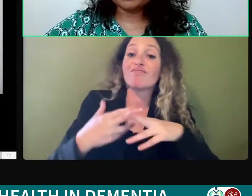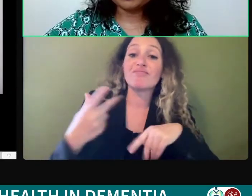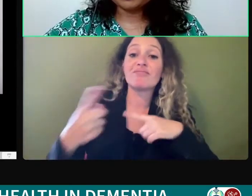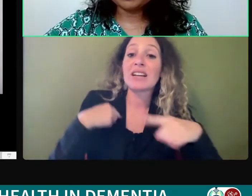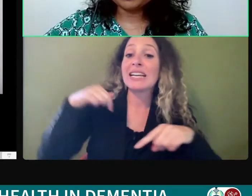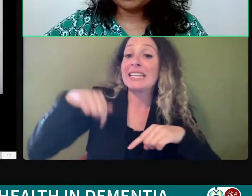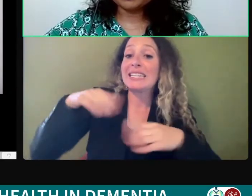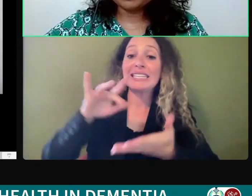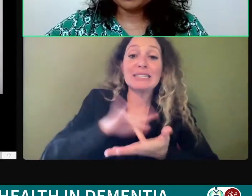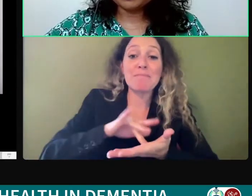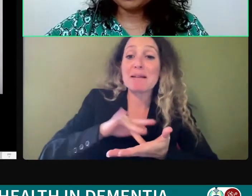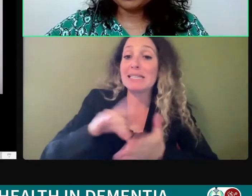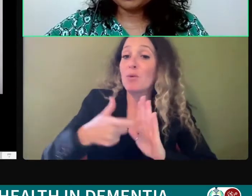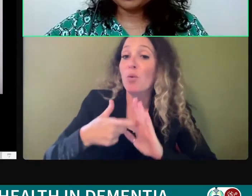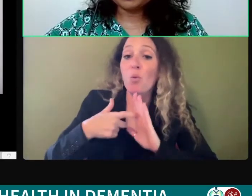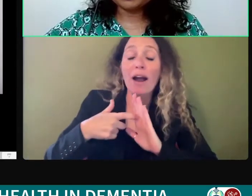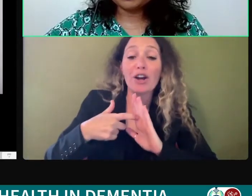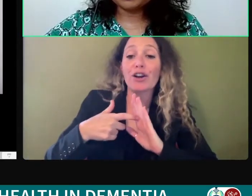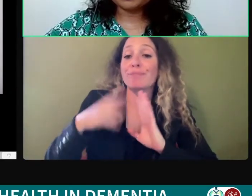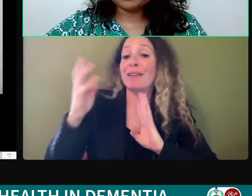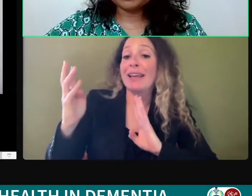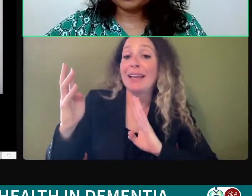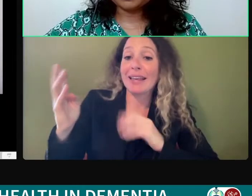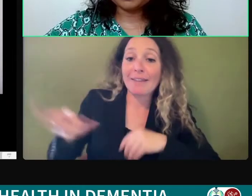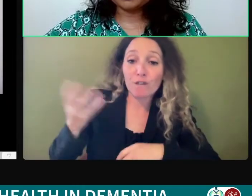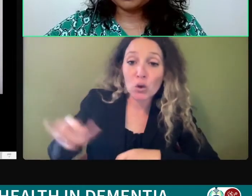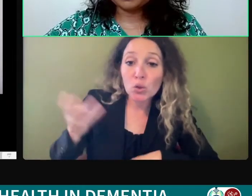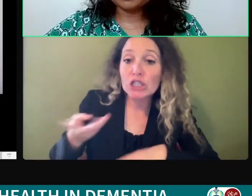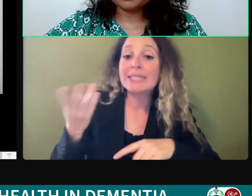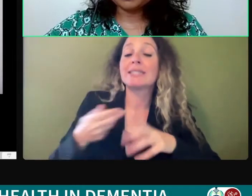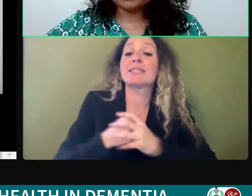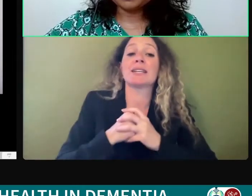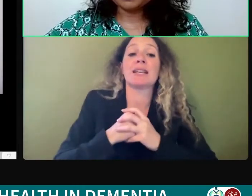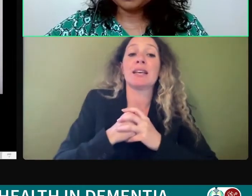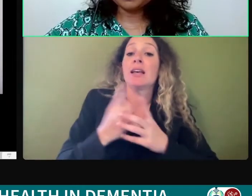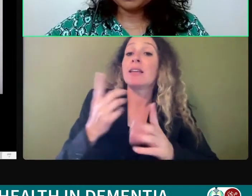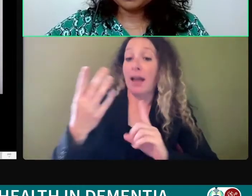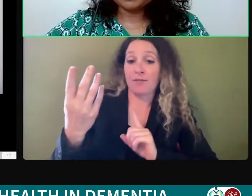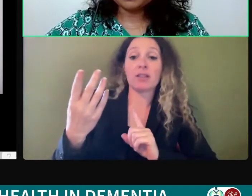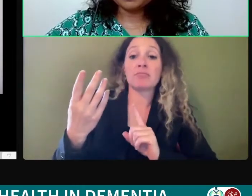It does require people coming in frequently for those infusions, and they have a lot more side